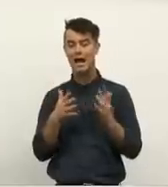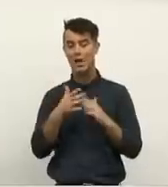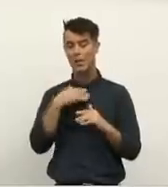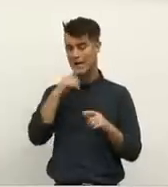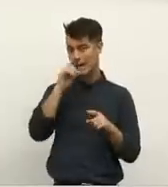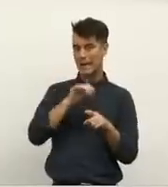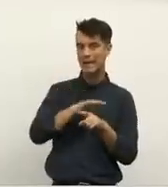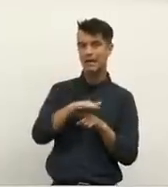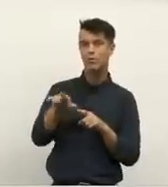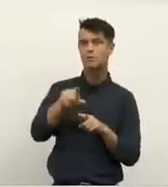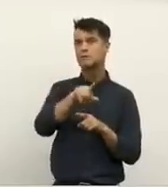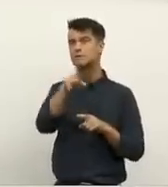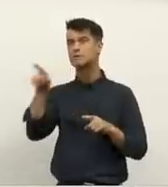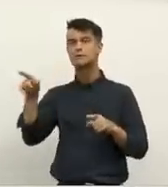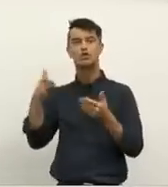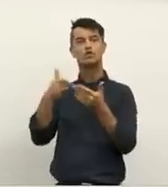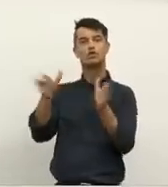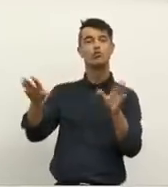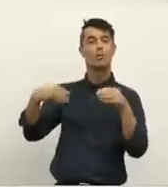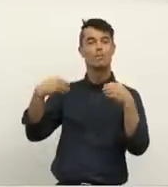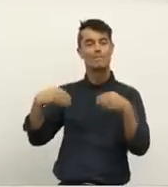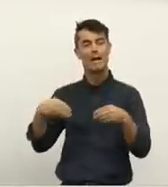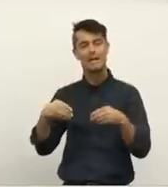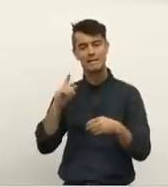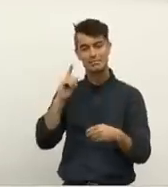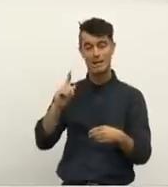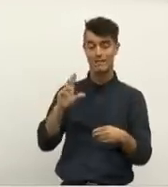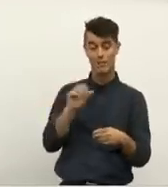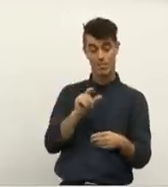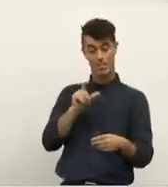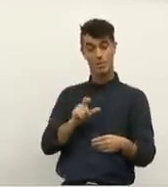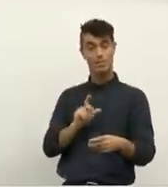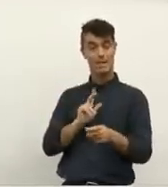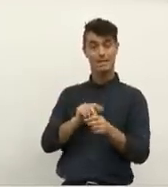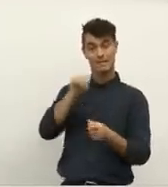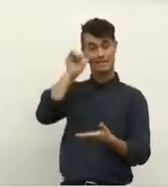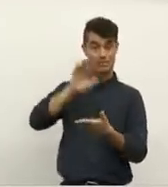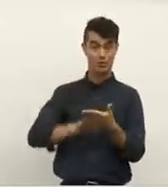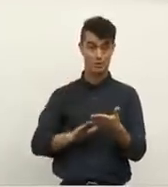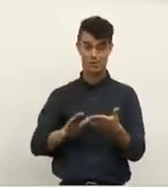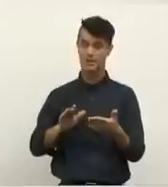from a participant's point, from an experience, and it should be